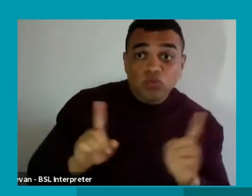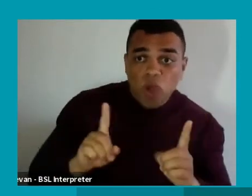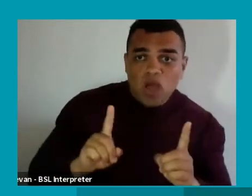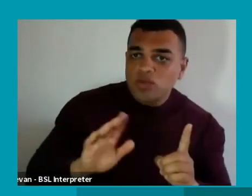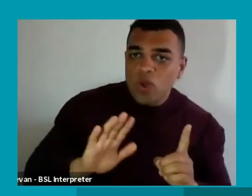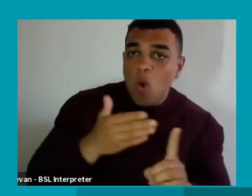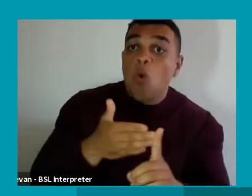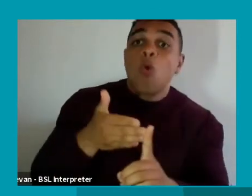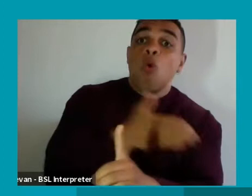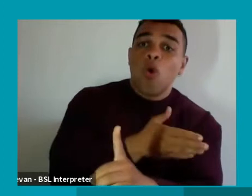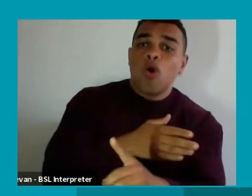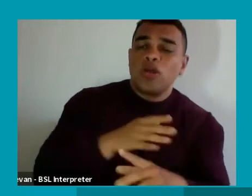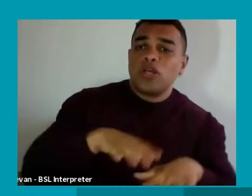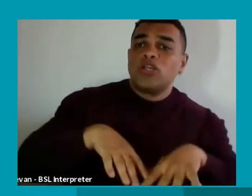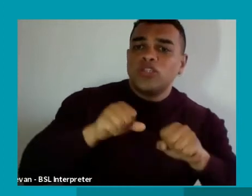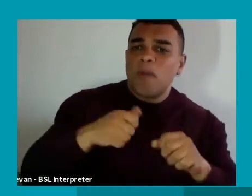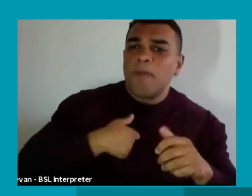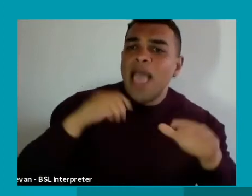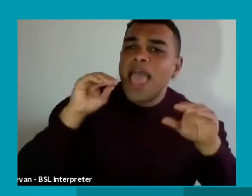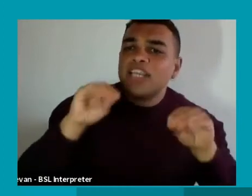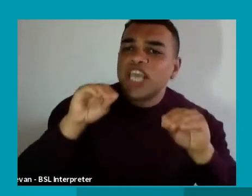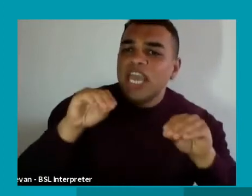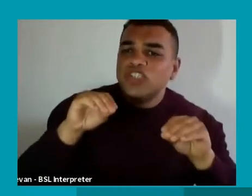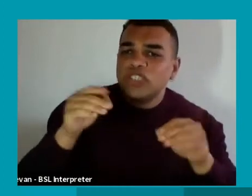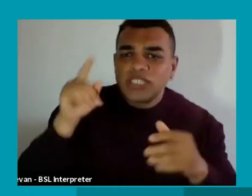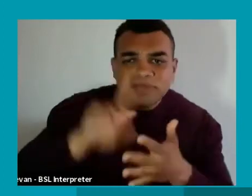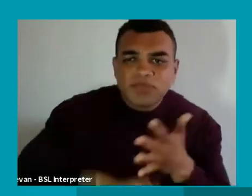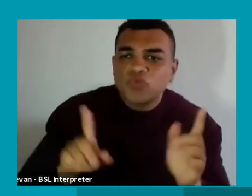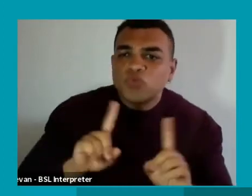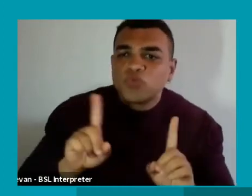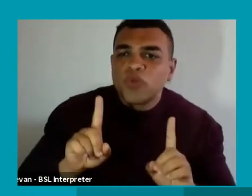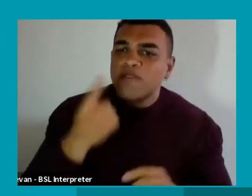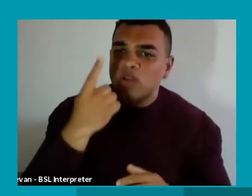OK, so the second type of CV is what we call